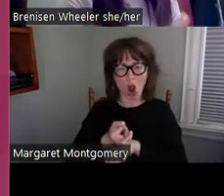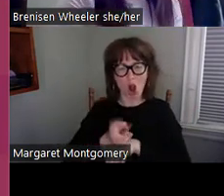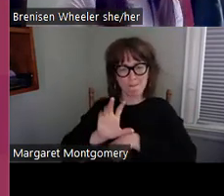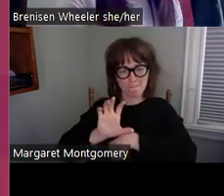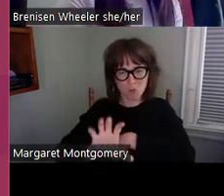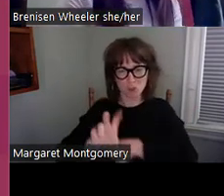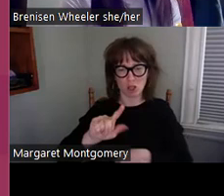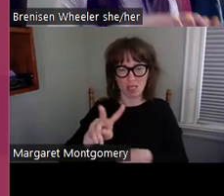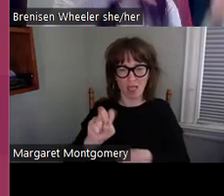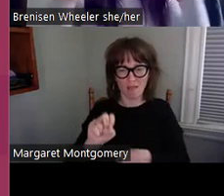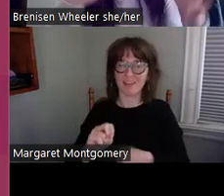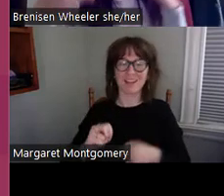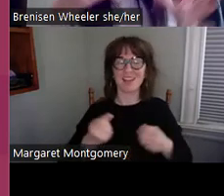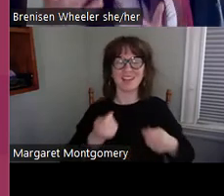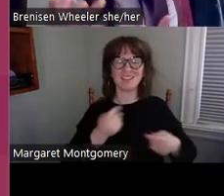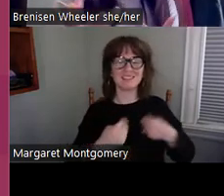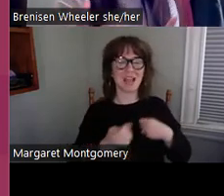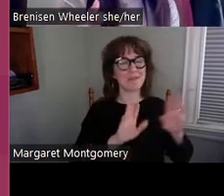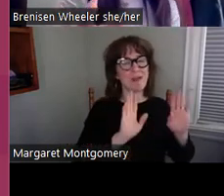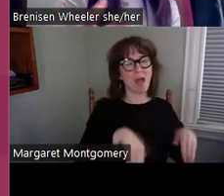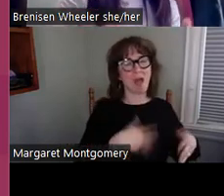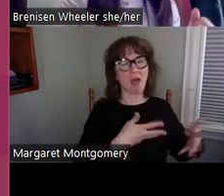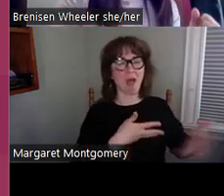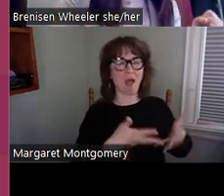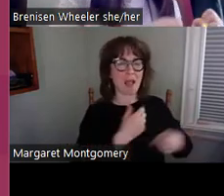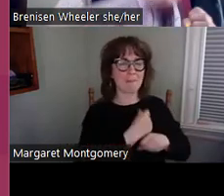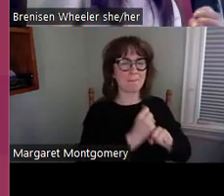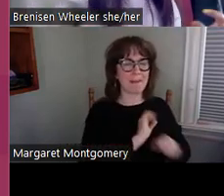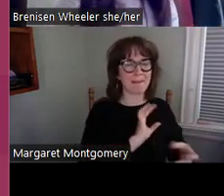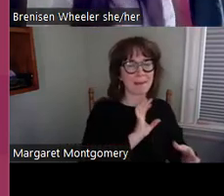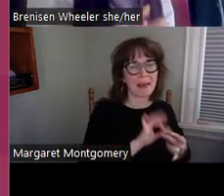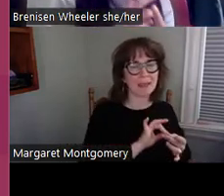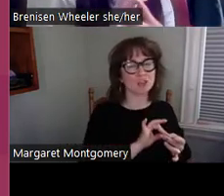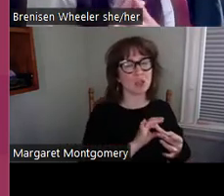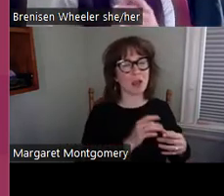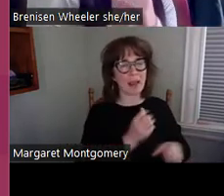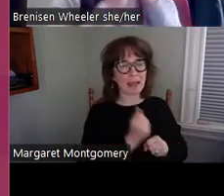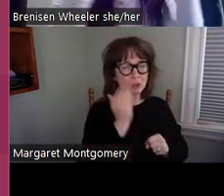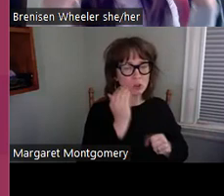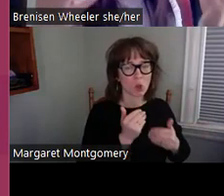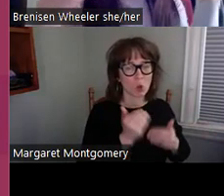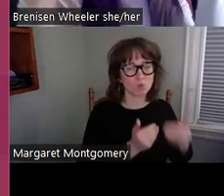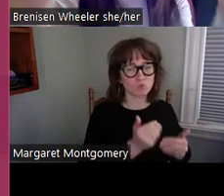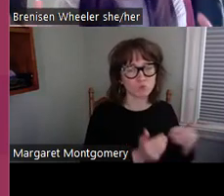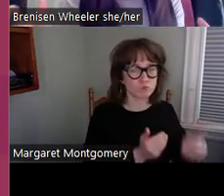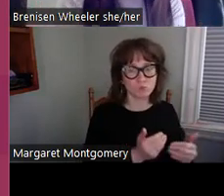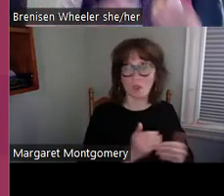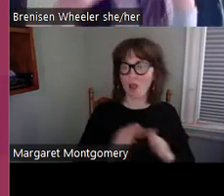connection with someone they're just kind of bombarding them with these will be here sweeping statements away. 12:35:19 Yeah, you are my solemn we just met